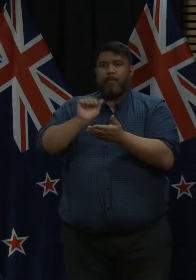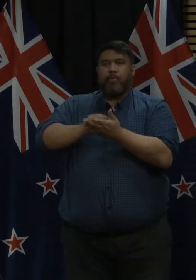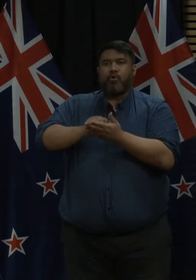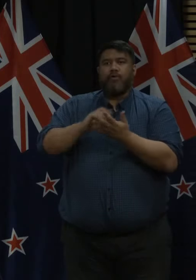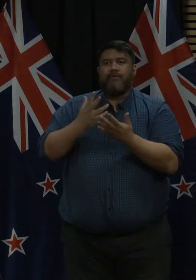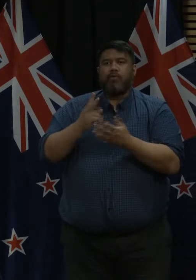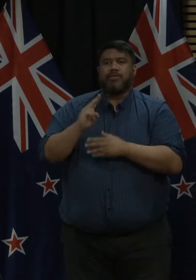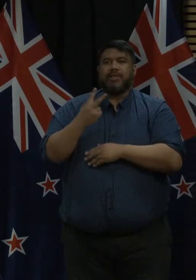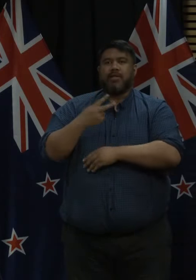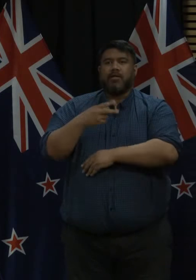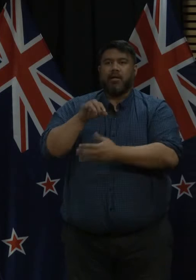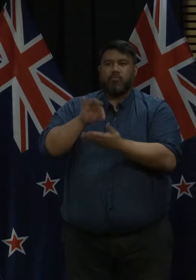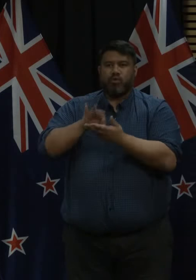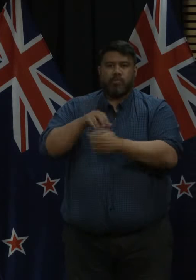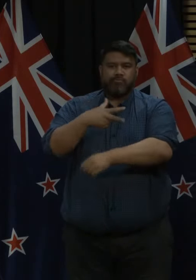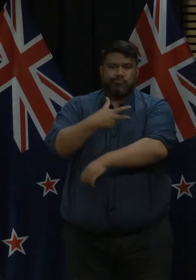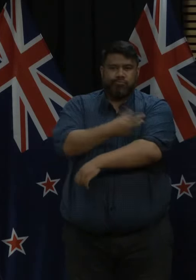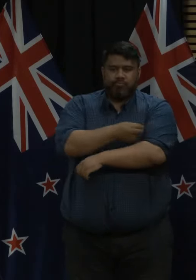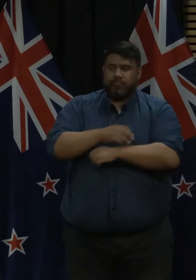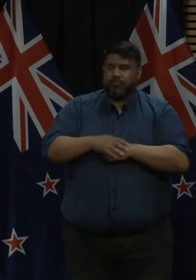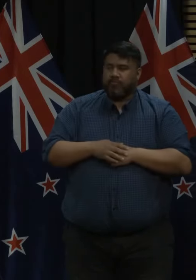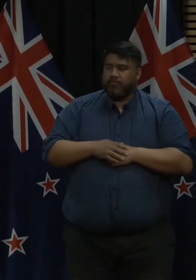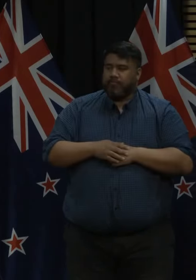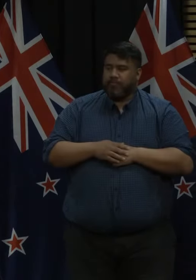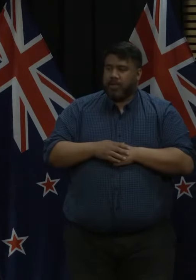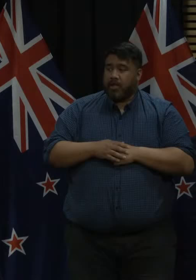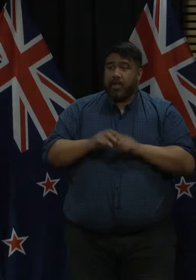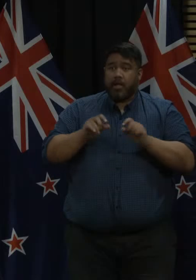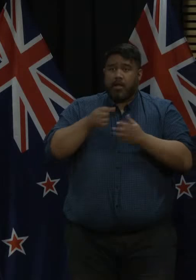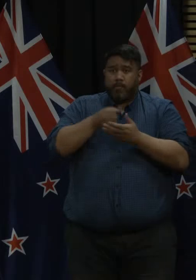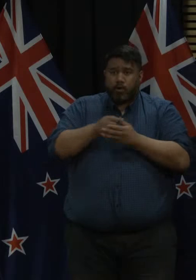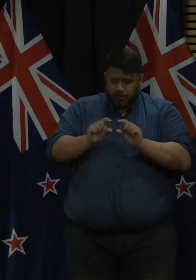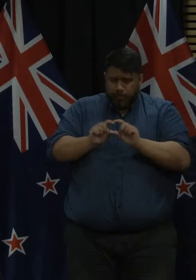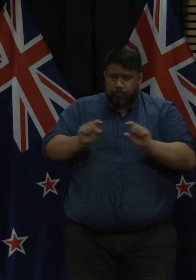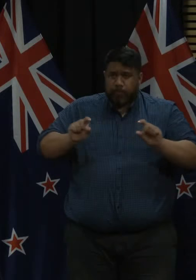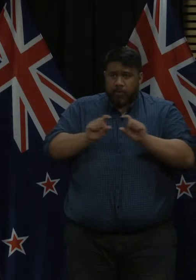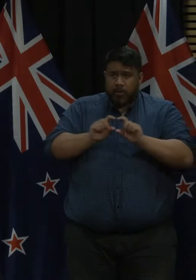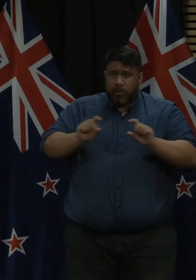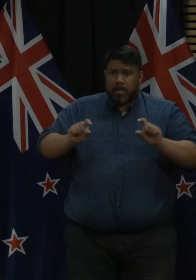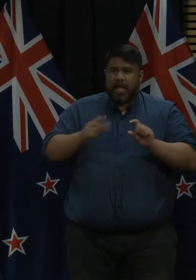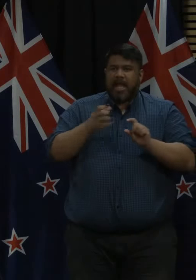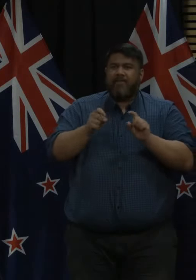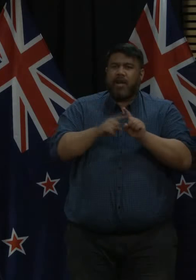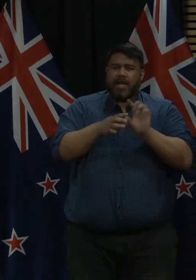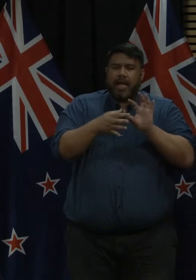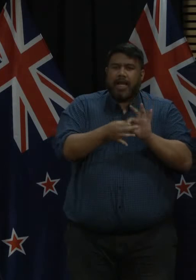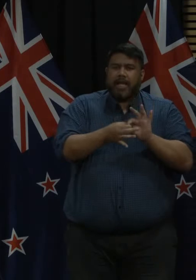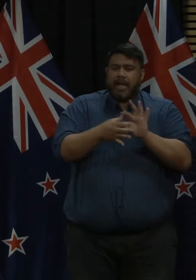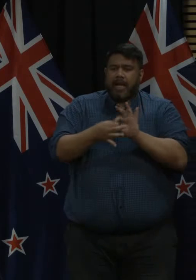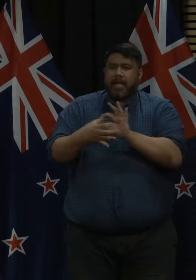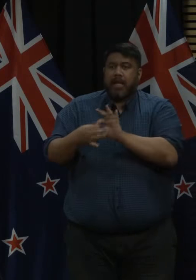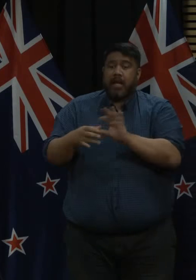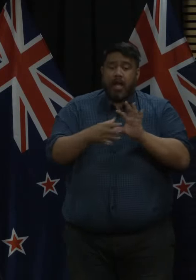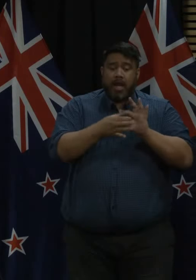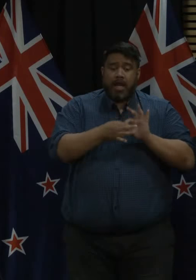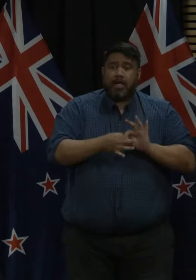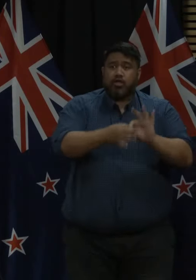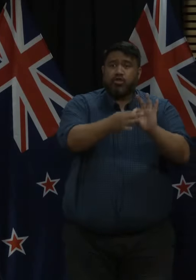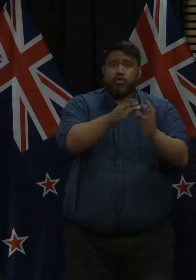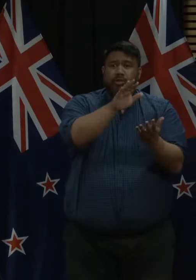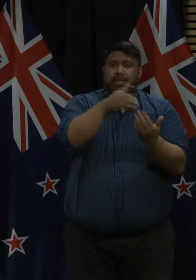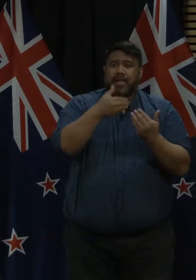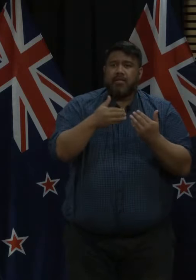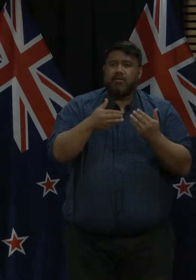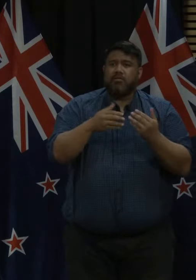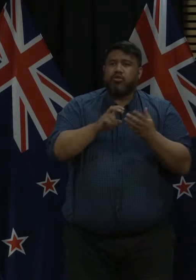You can book yourself your